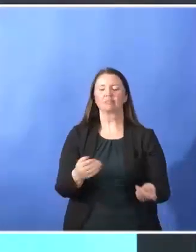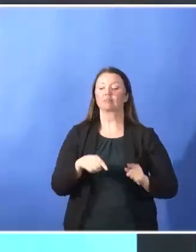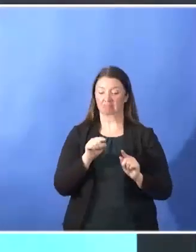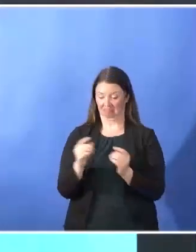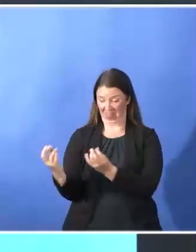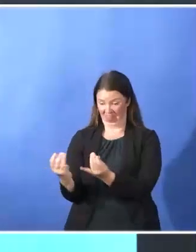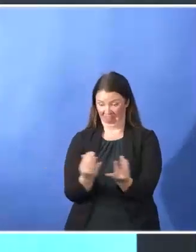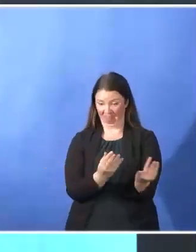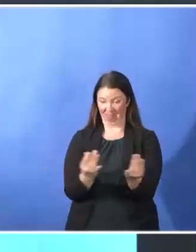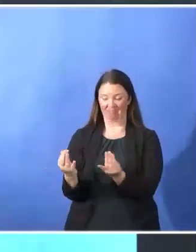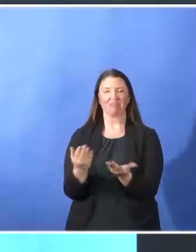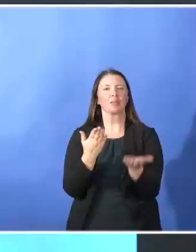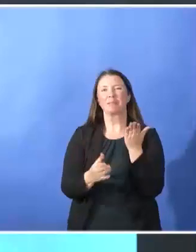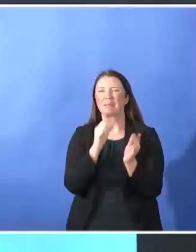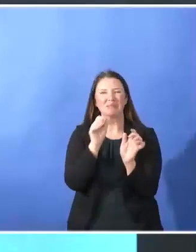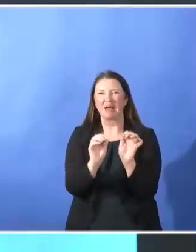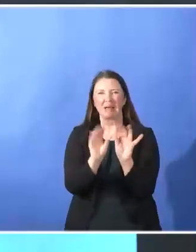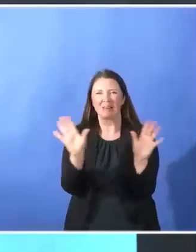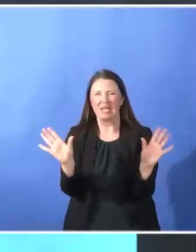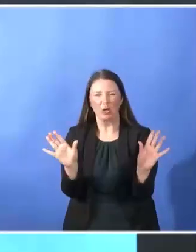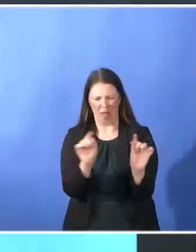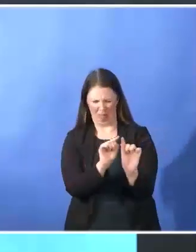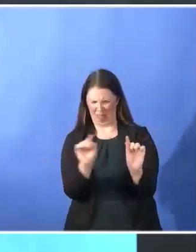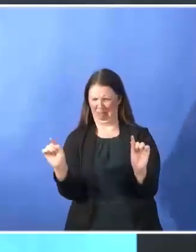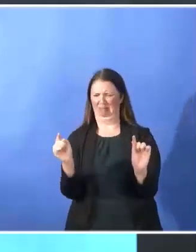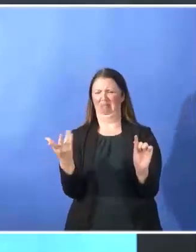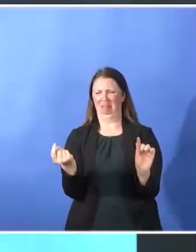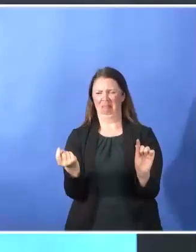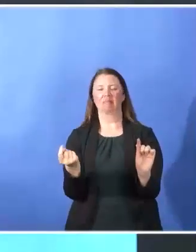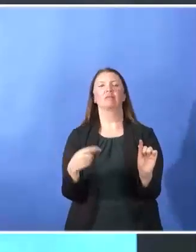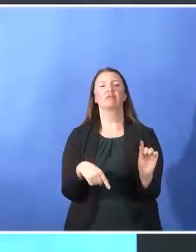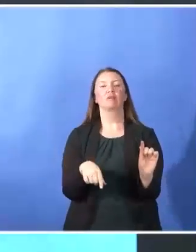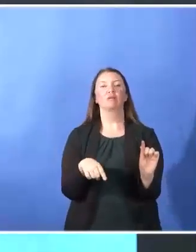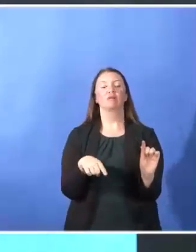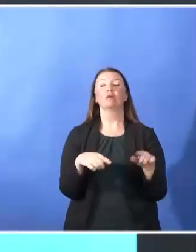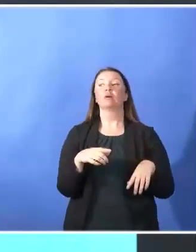PORTION IS GENERATED FROM THE SAME INFORMATION USED TO CREATE